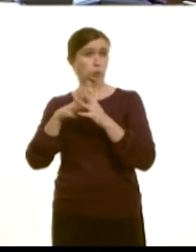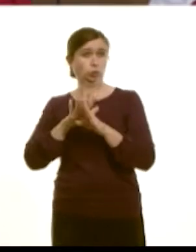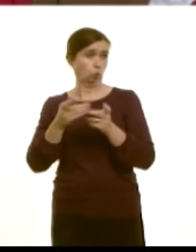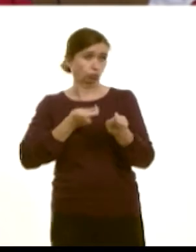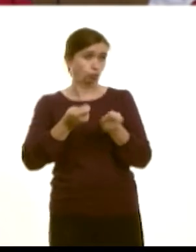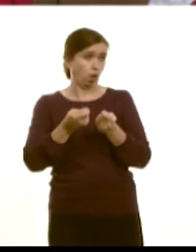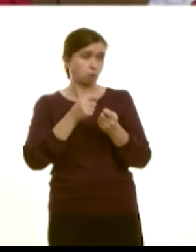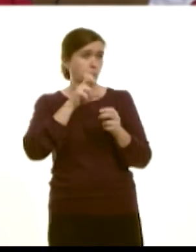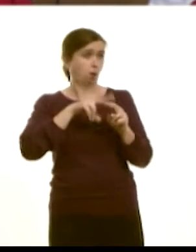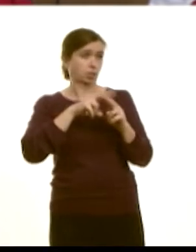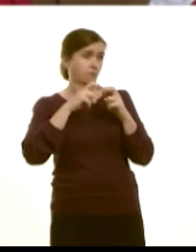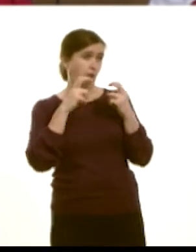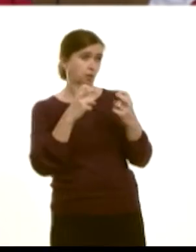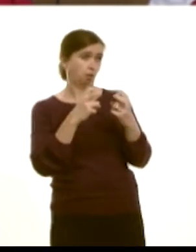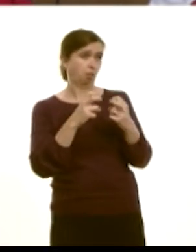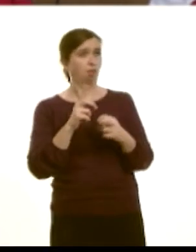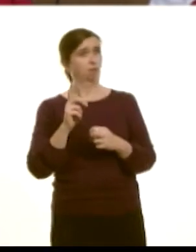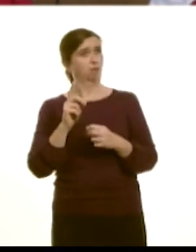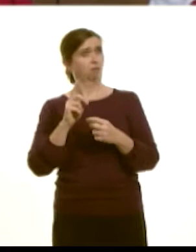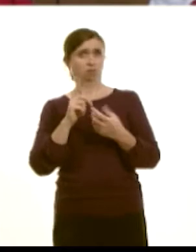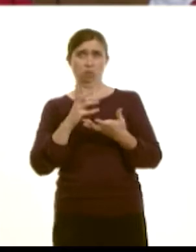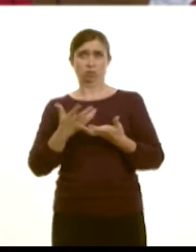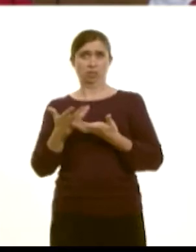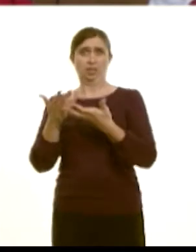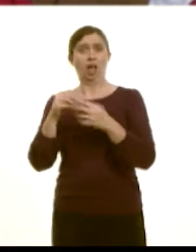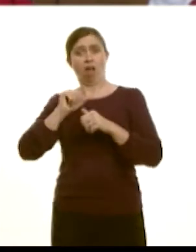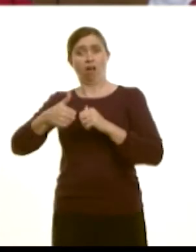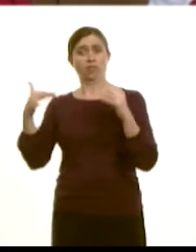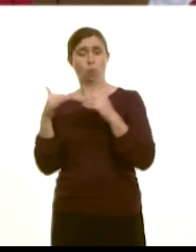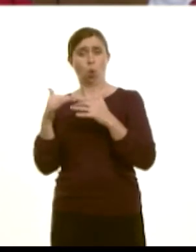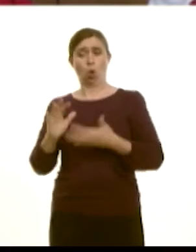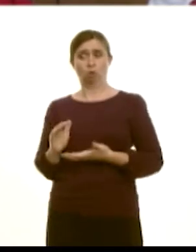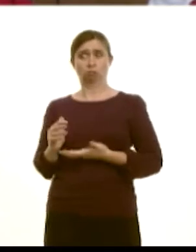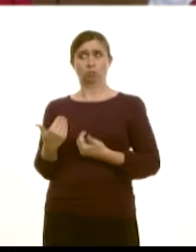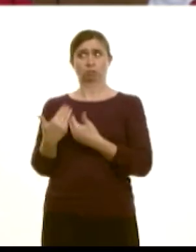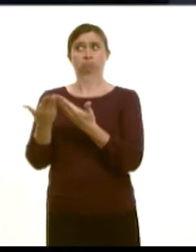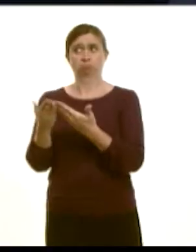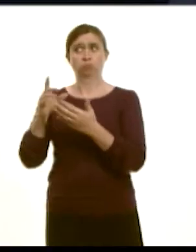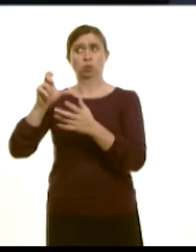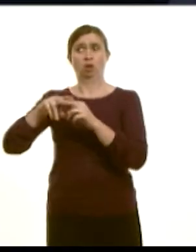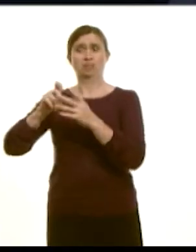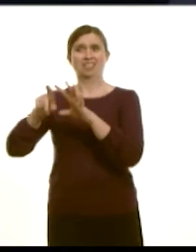It is a matter for the cityóit was given to the city after the war. I do not think that is the point, in fairness to the Member, that she is making.